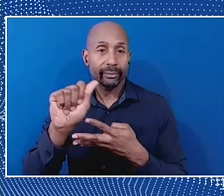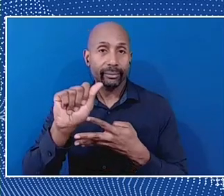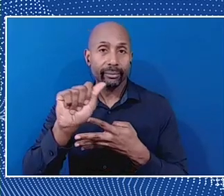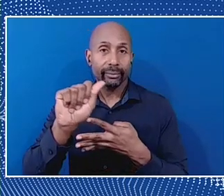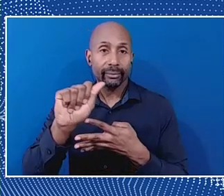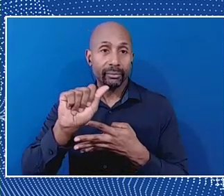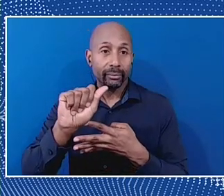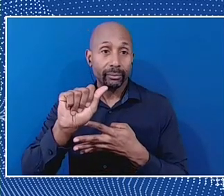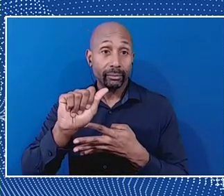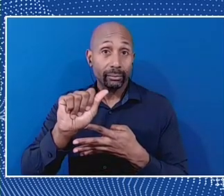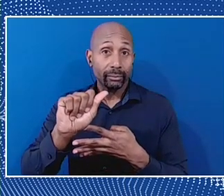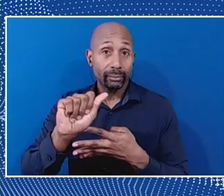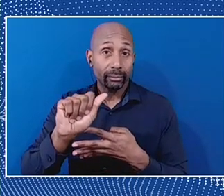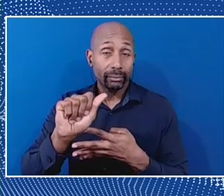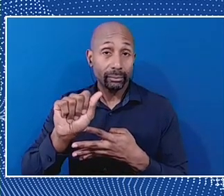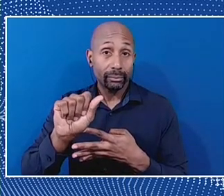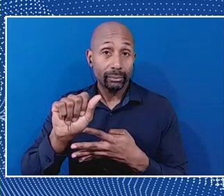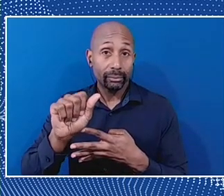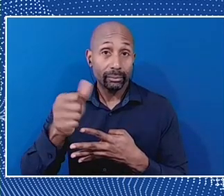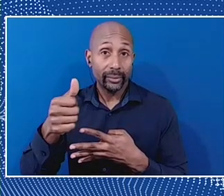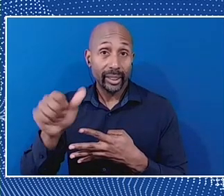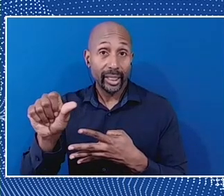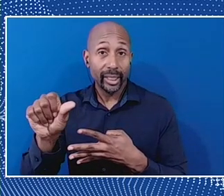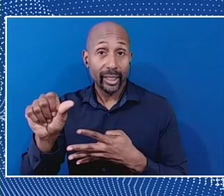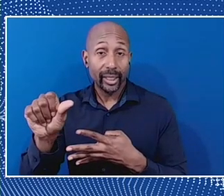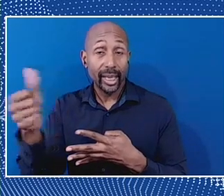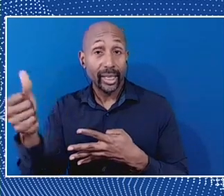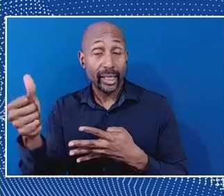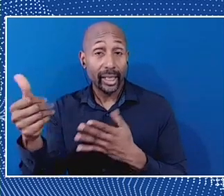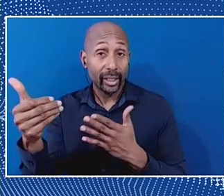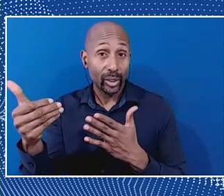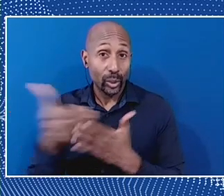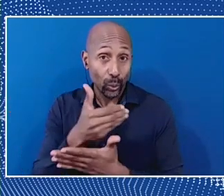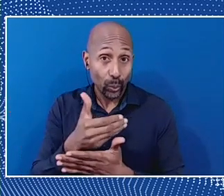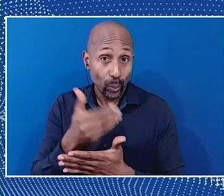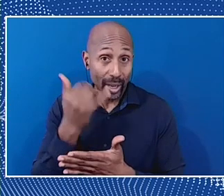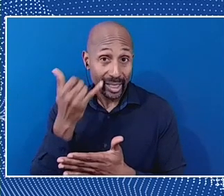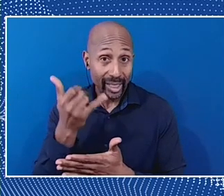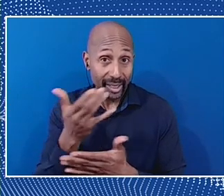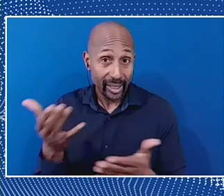Is there anything to still clarify or ask